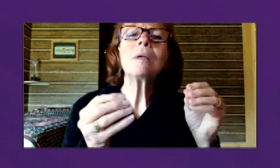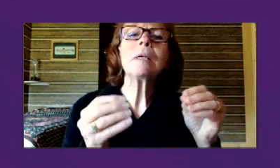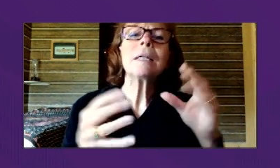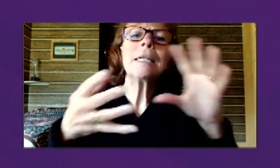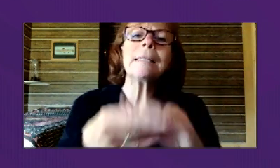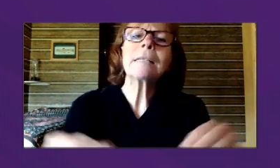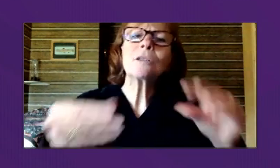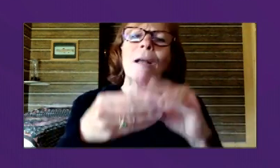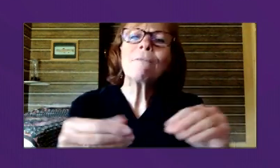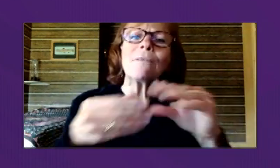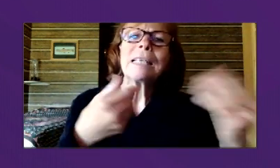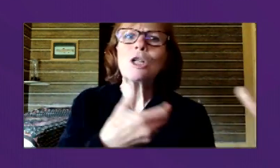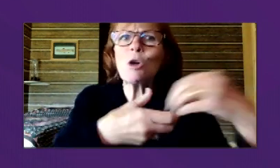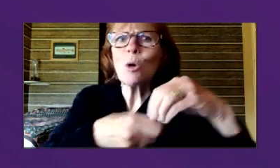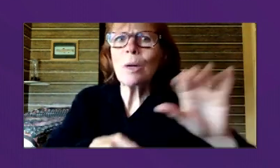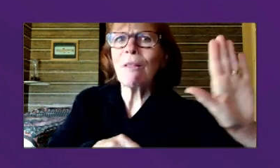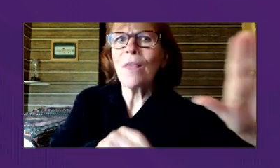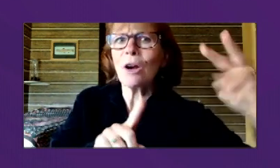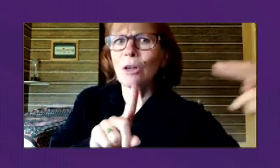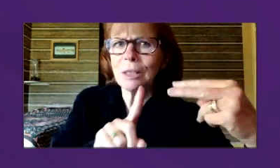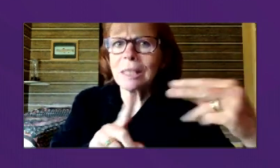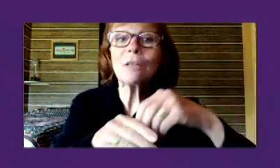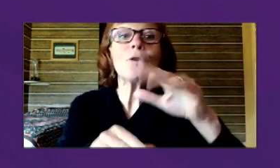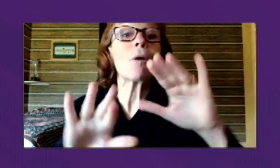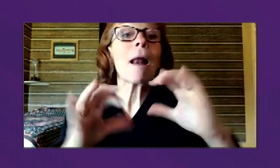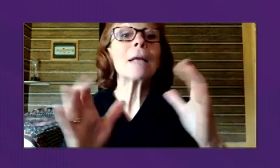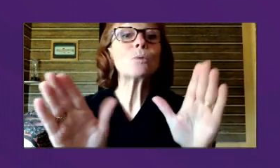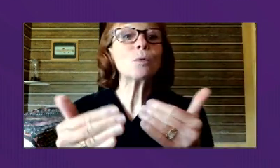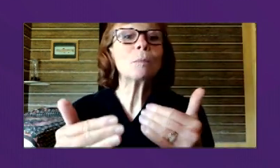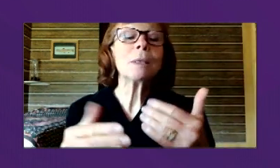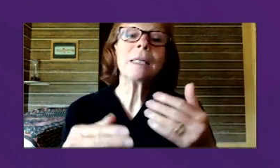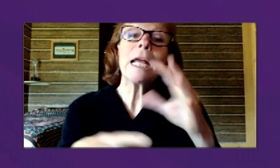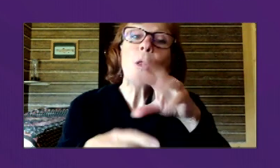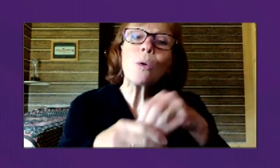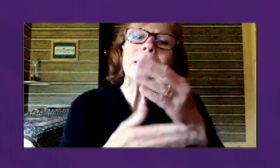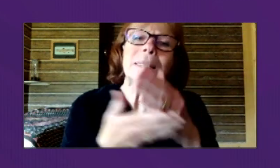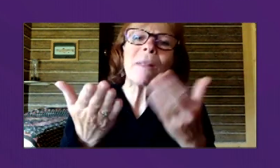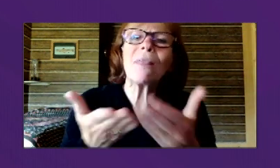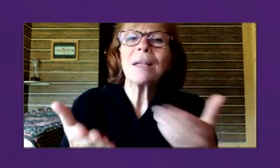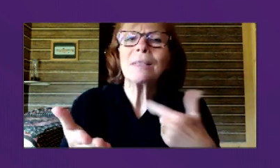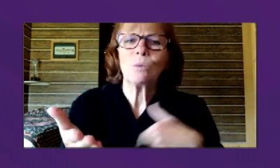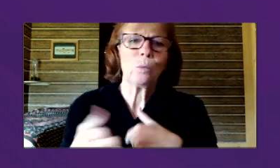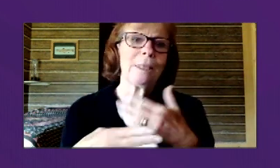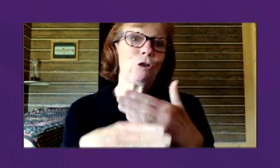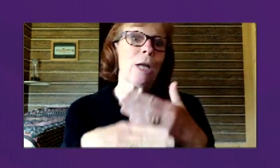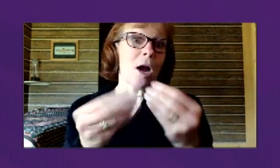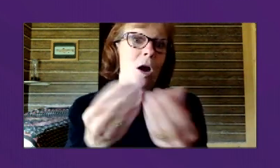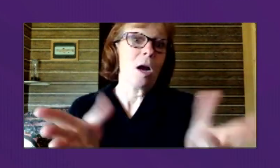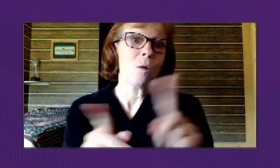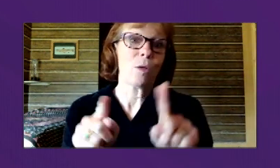using some of the techniques we share today. Next slide, please. So before we begin,